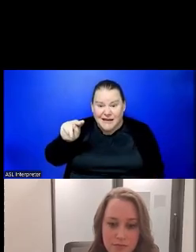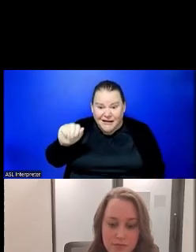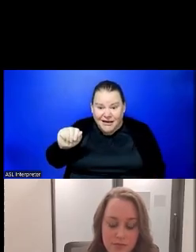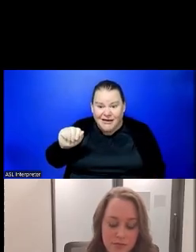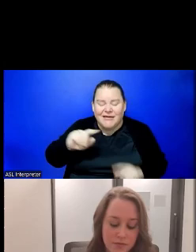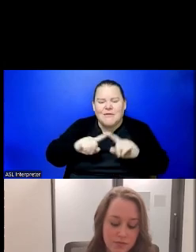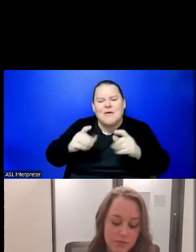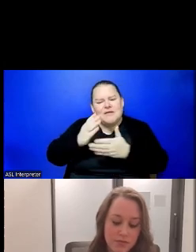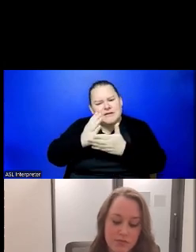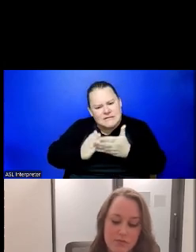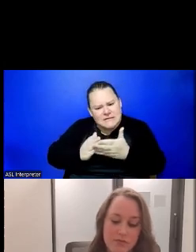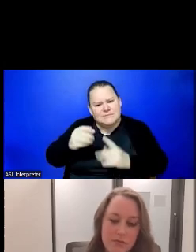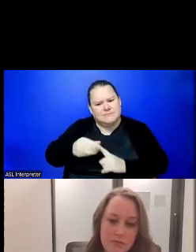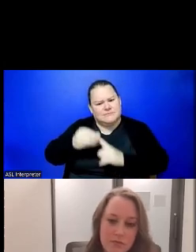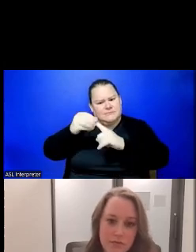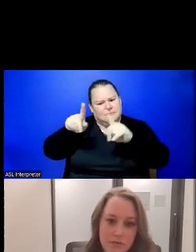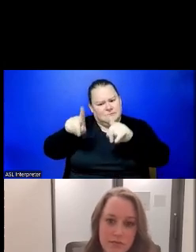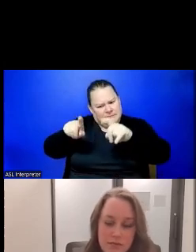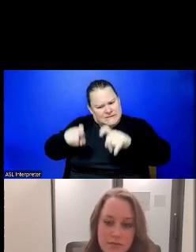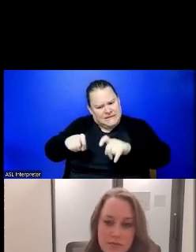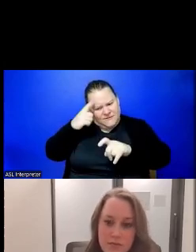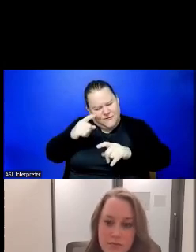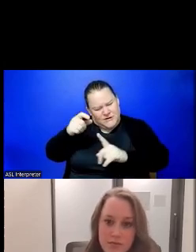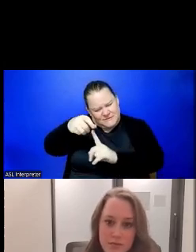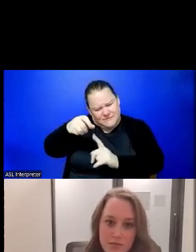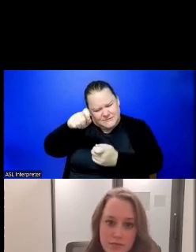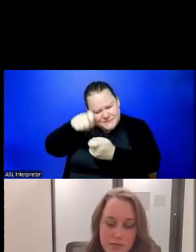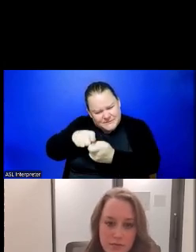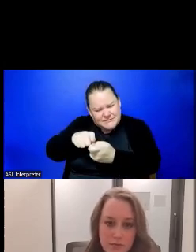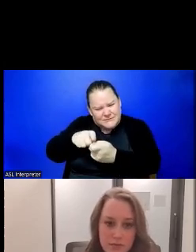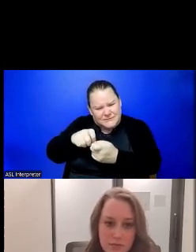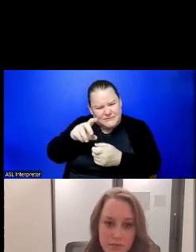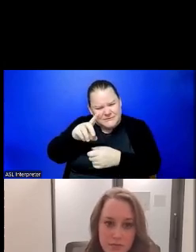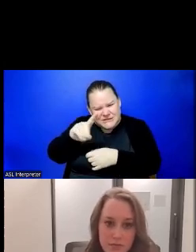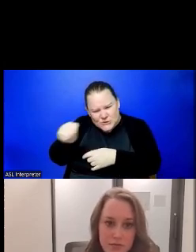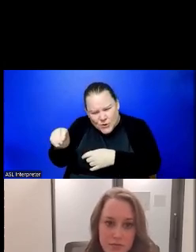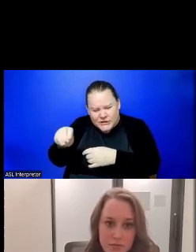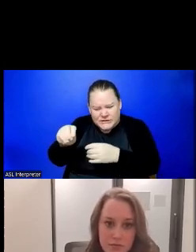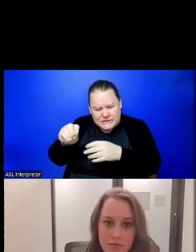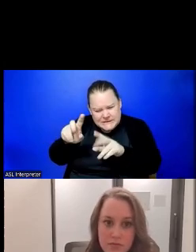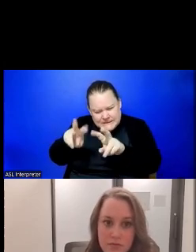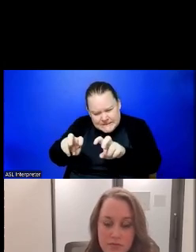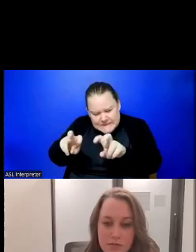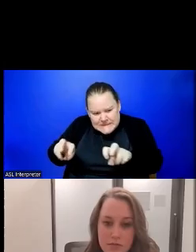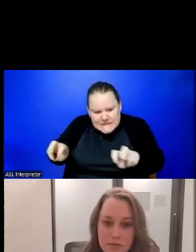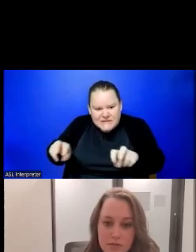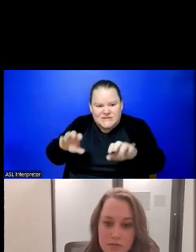for some disorders that are worth checking for. And so they asked for a methylation test. And while we wait for those to